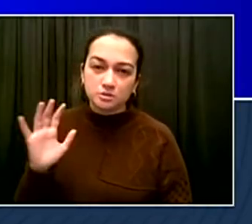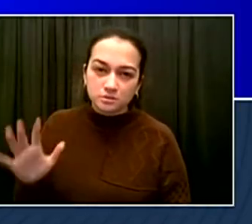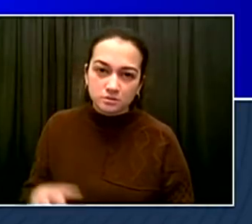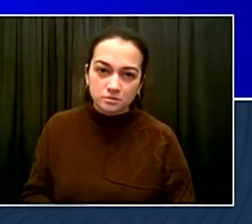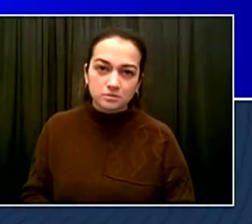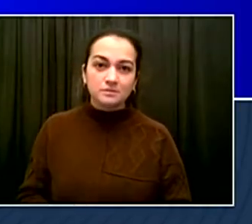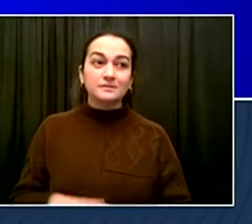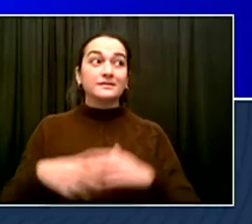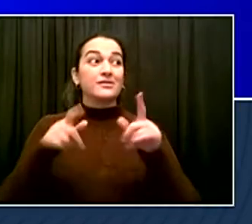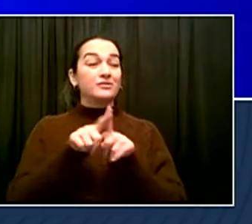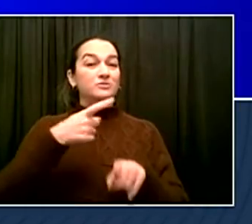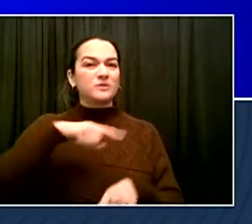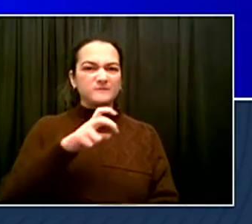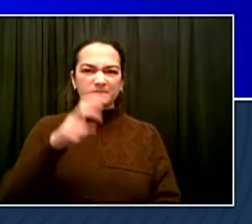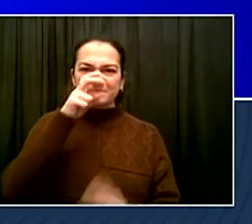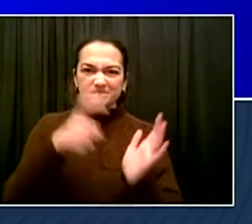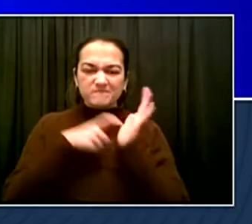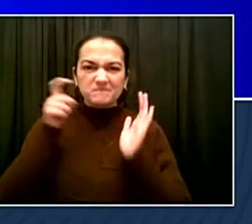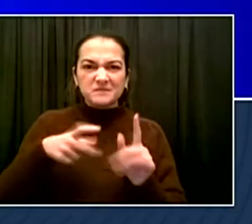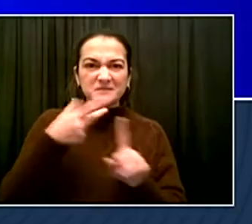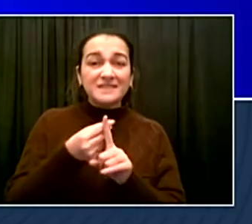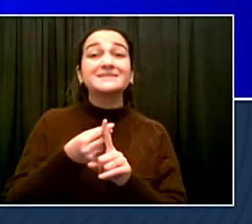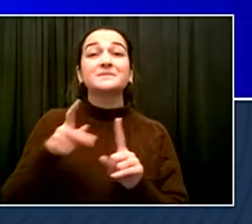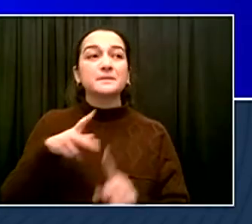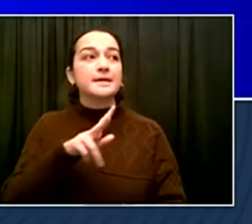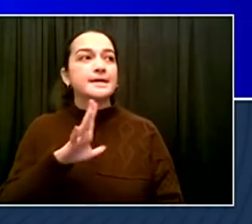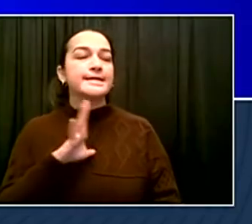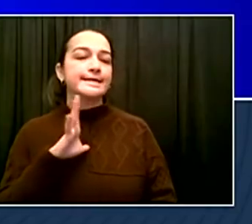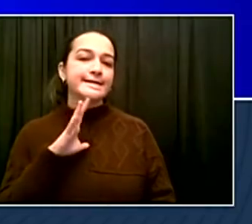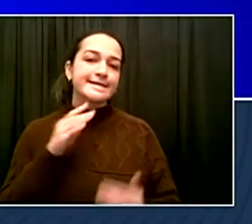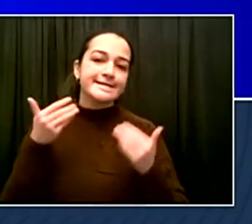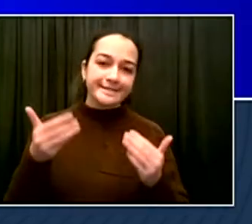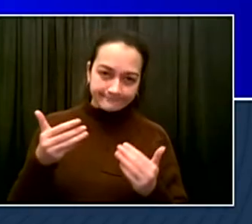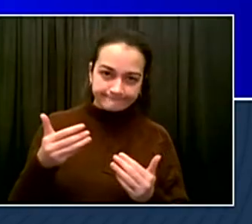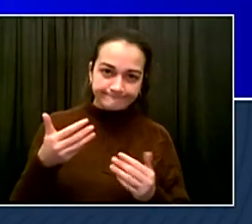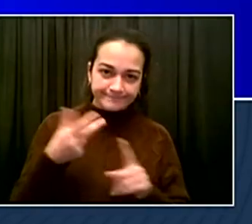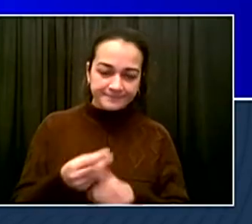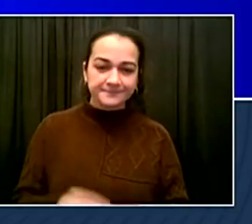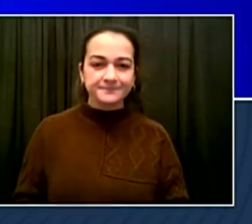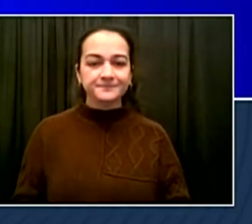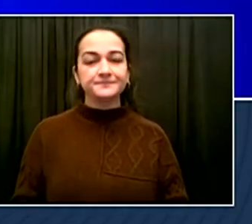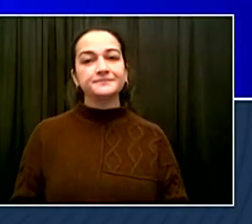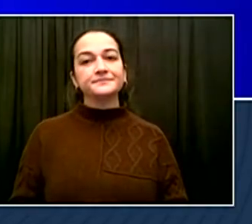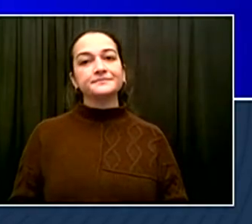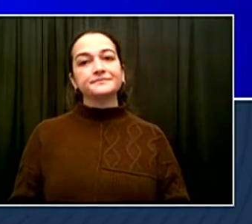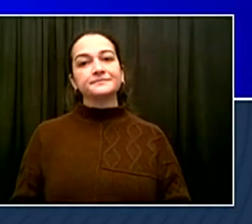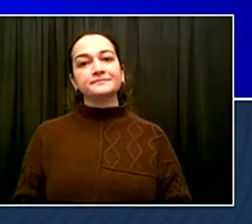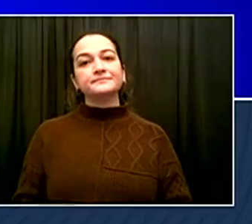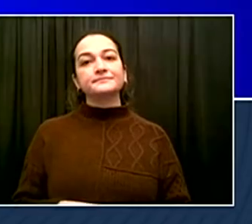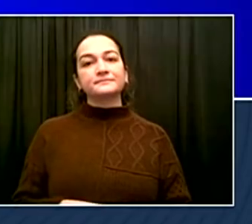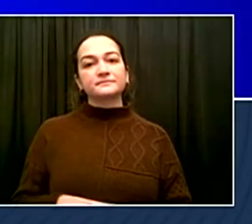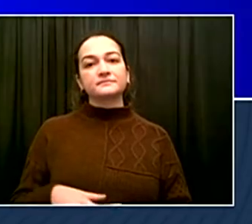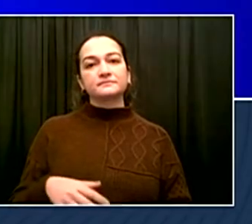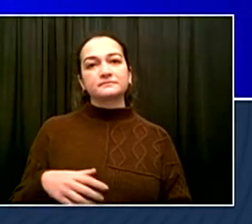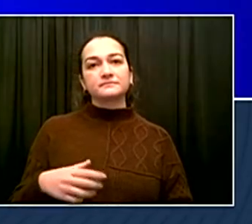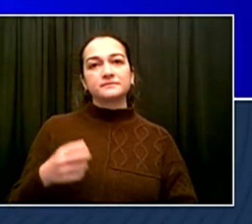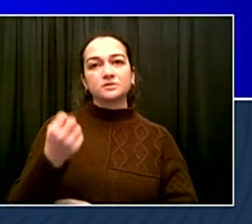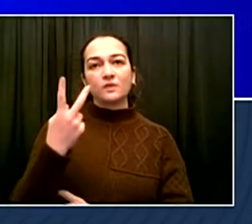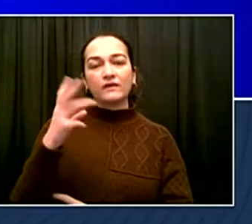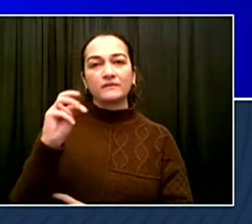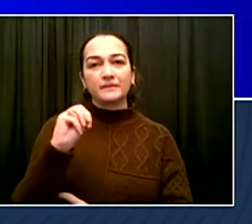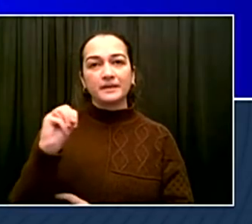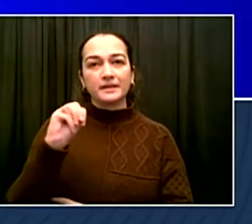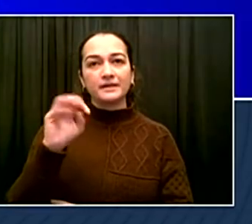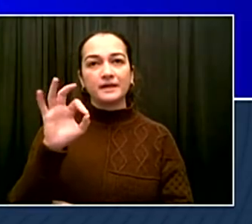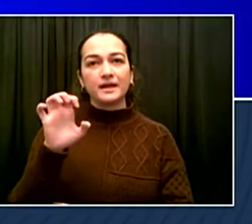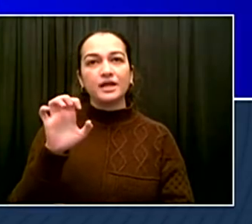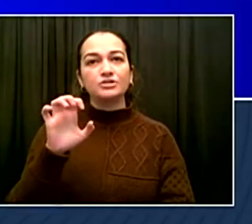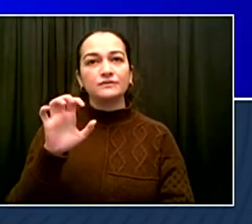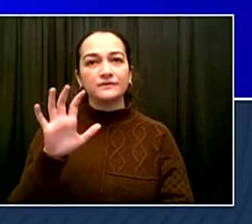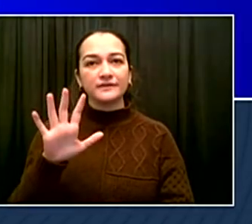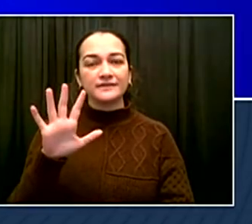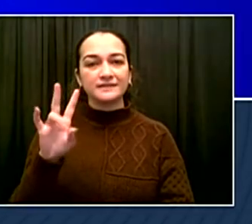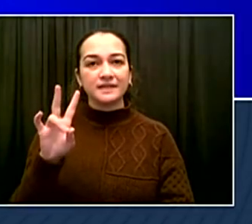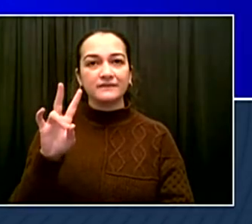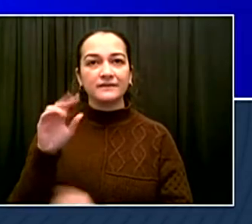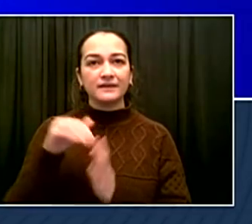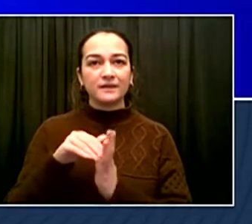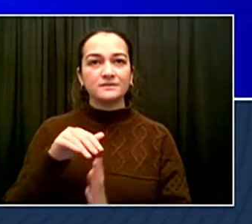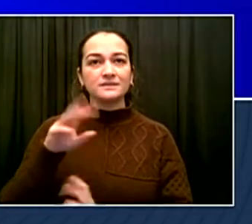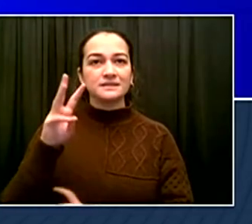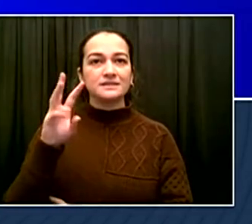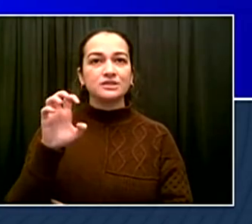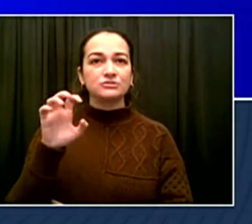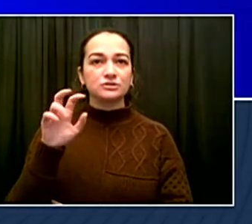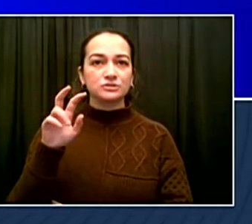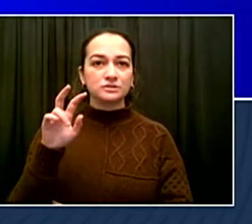MORE AND MORE TO GET THOSE